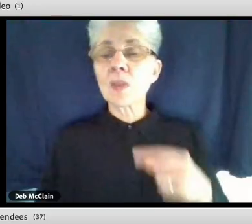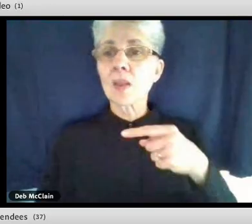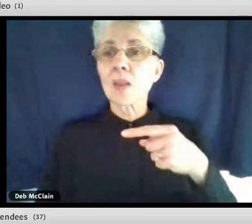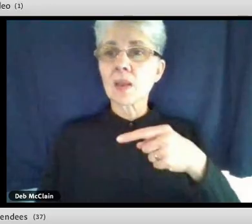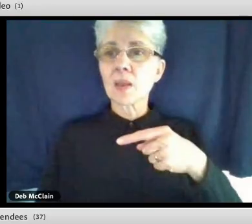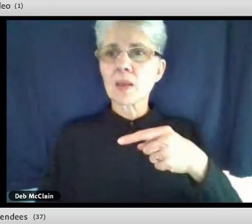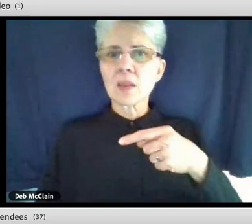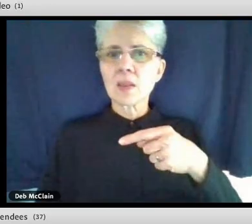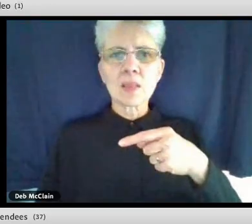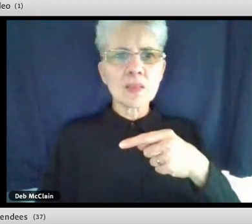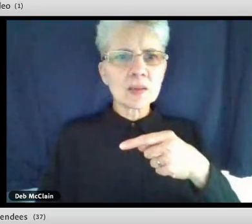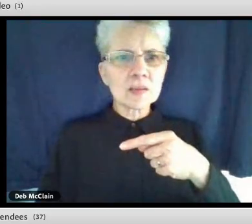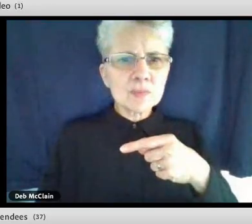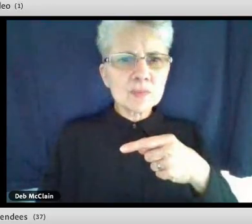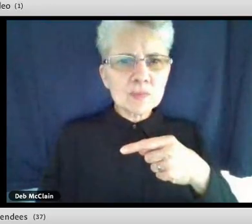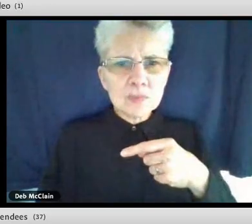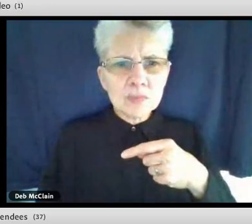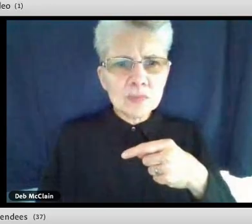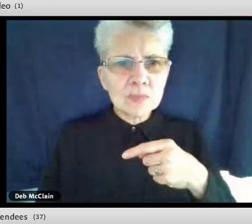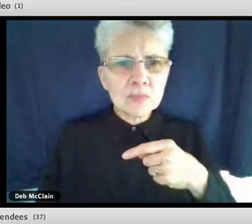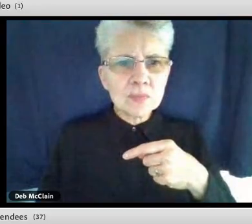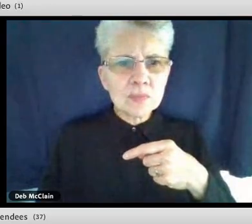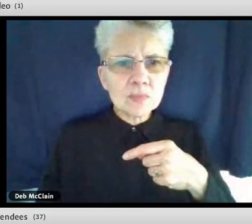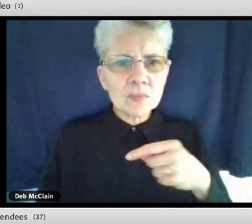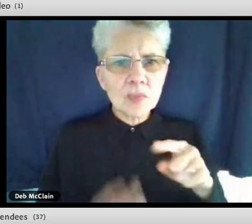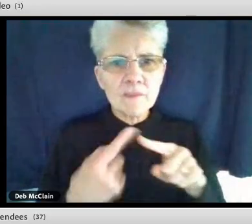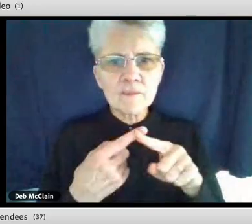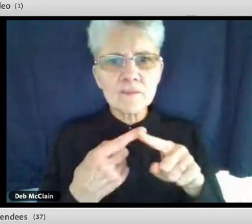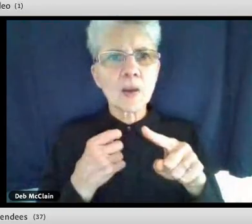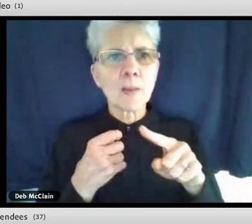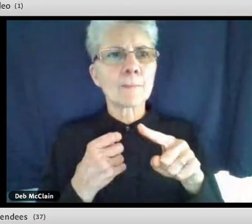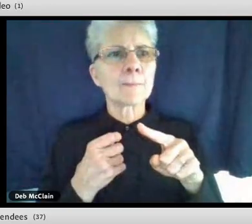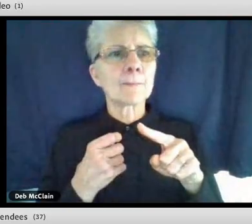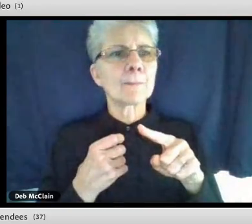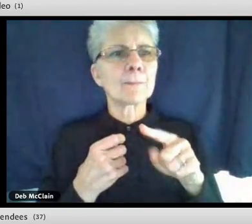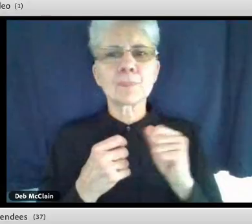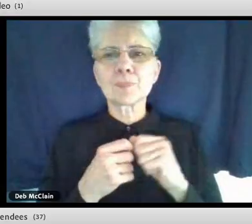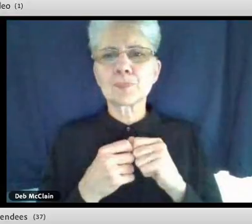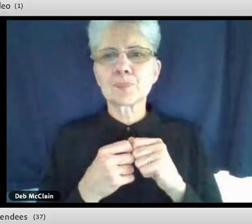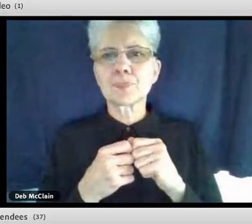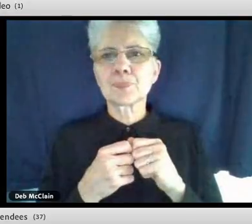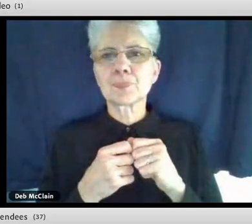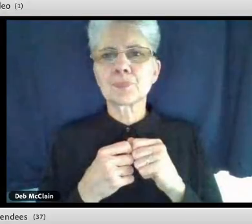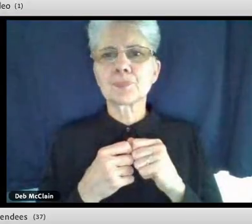Okay. So this is from the NLM, the National Library of Medicine,